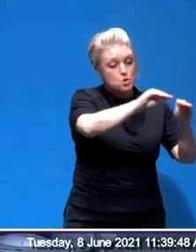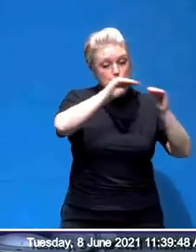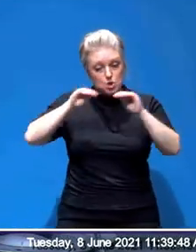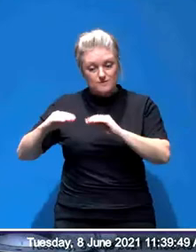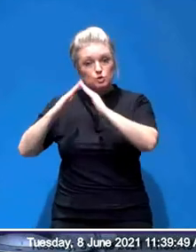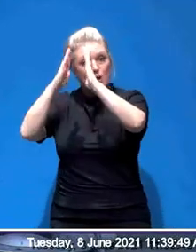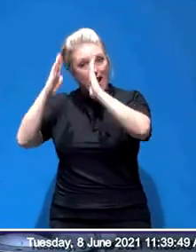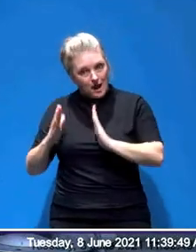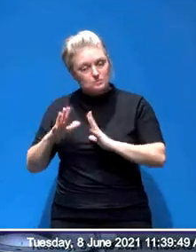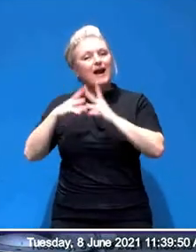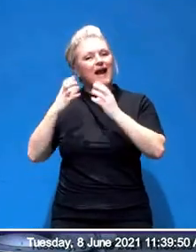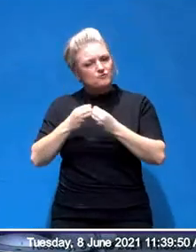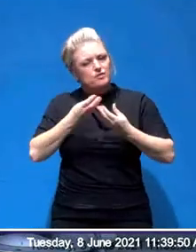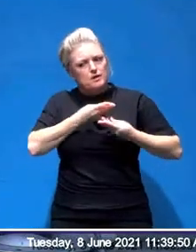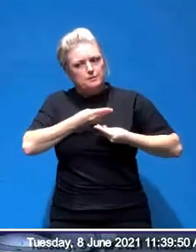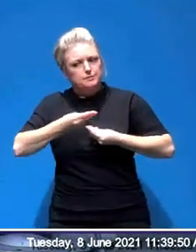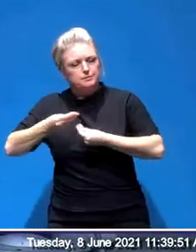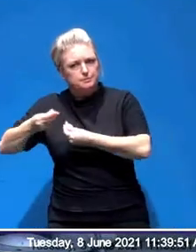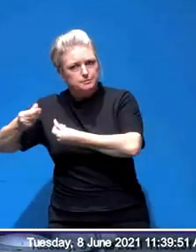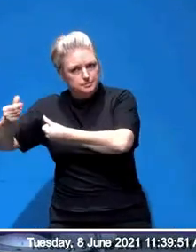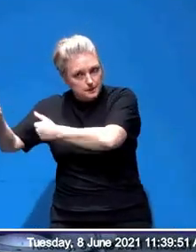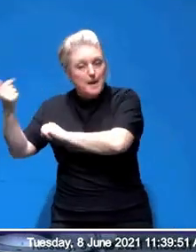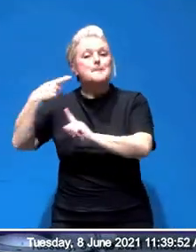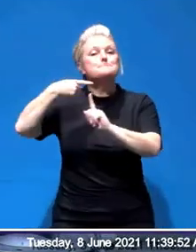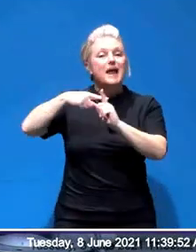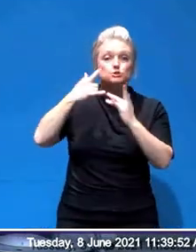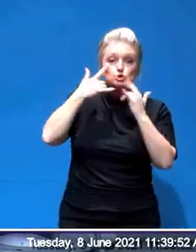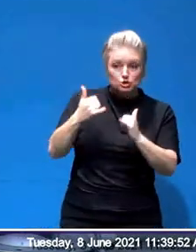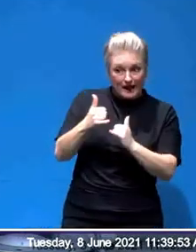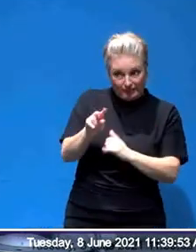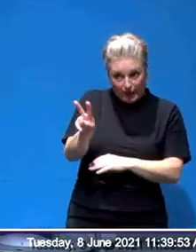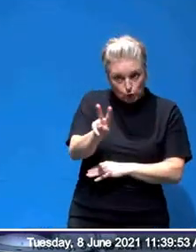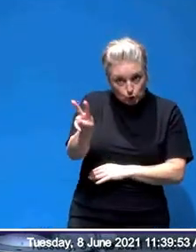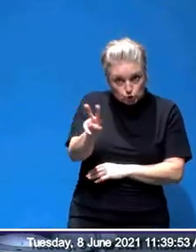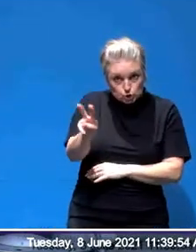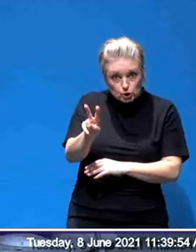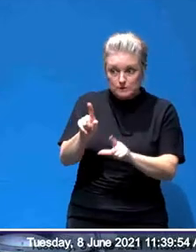To ensure Karen and Graham were supported during this transition, DHS